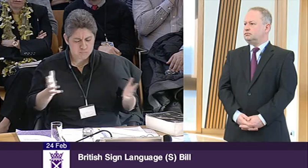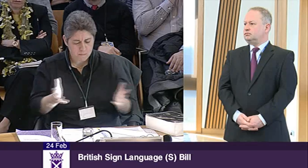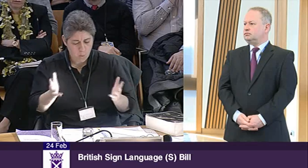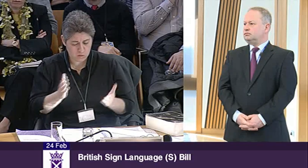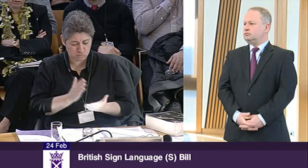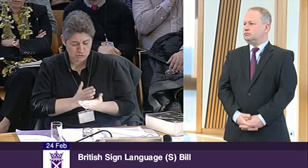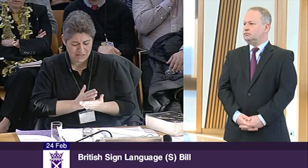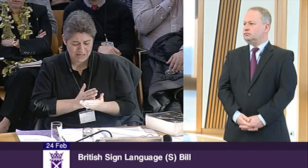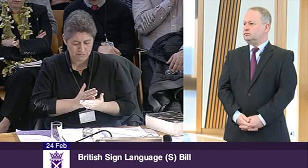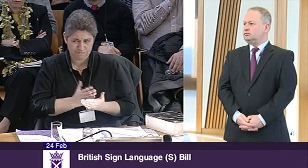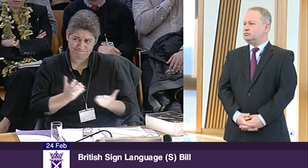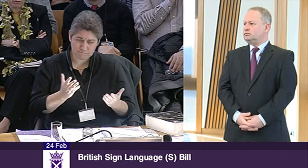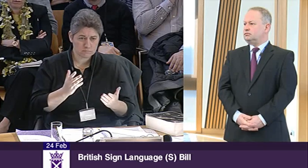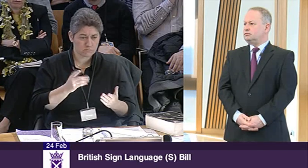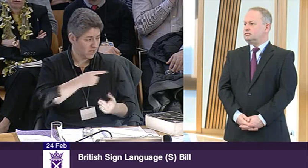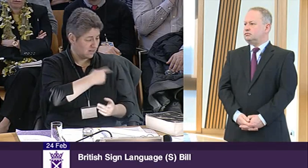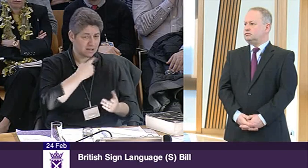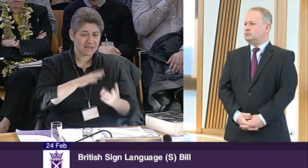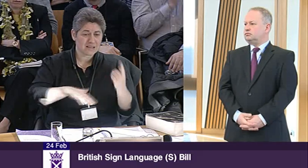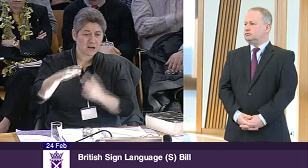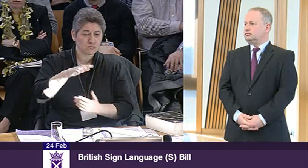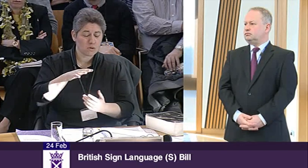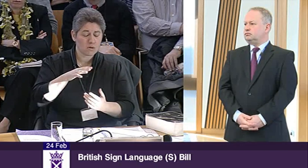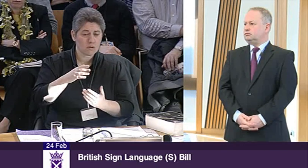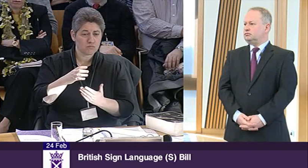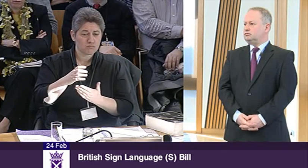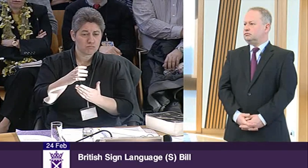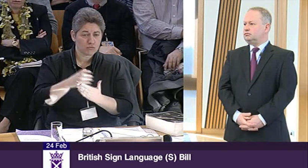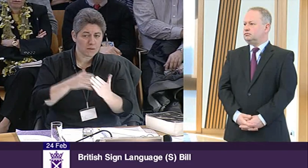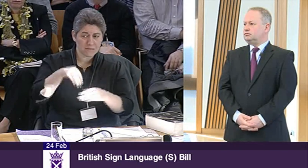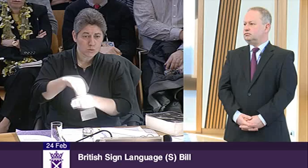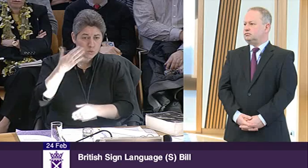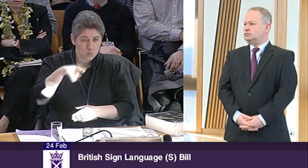and not just gestures or mimes.